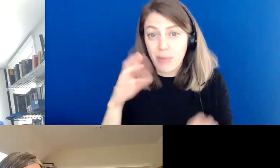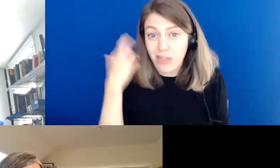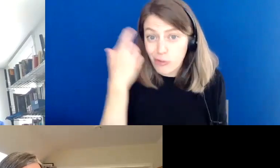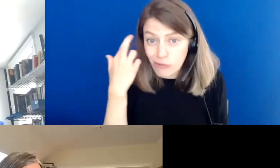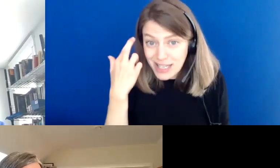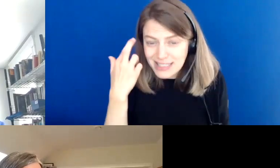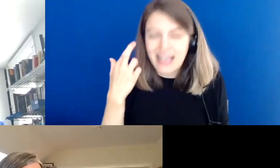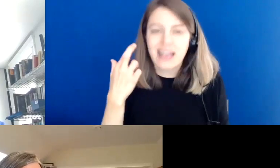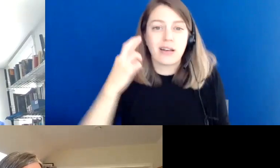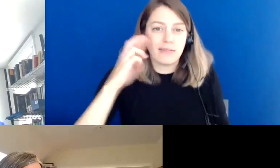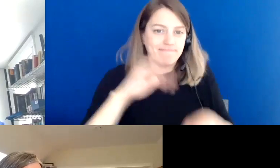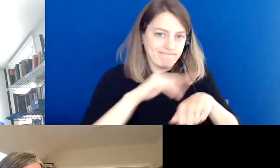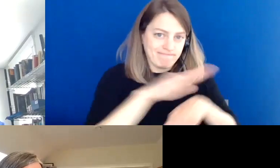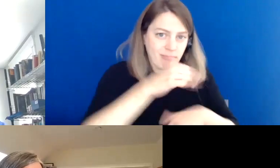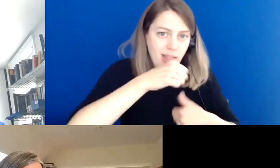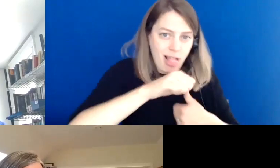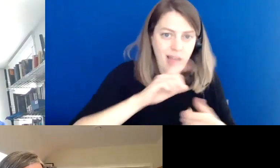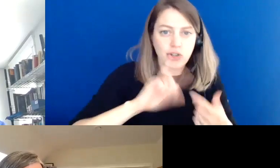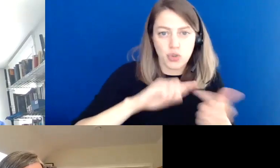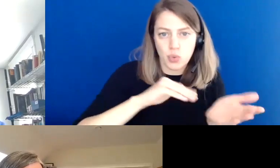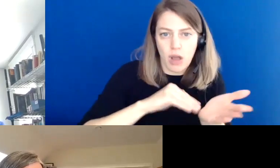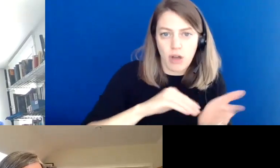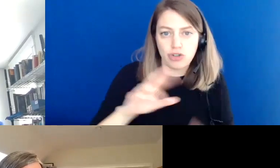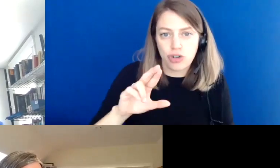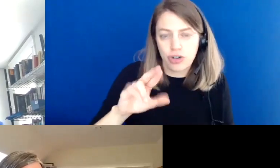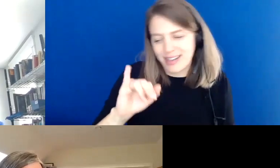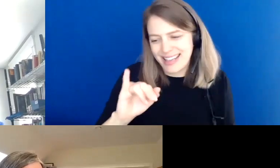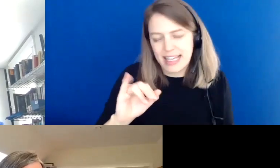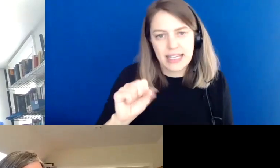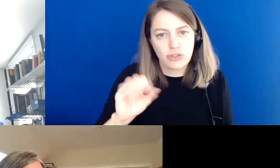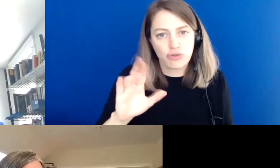"While we are grateful to you for the positive changes your program has made,